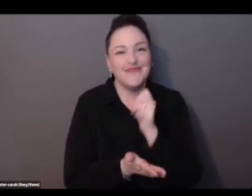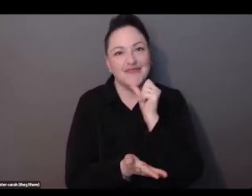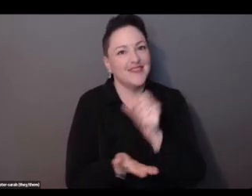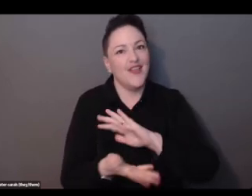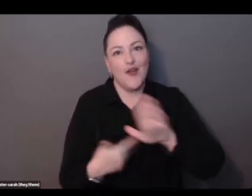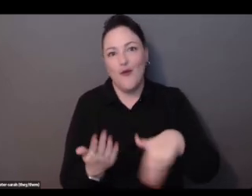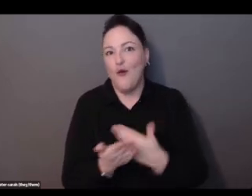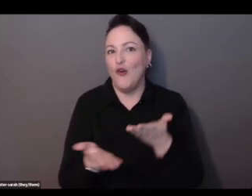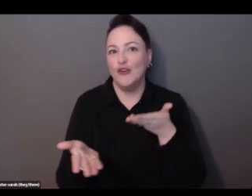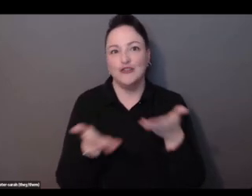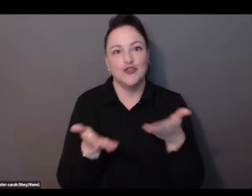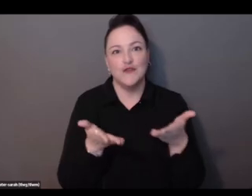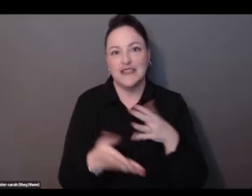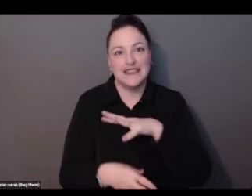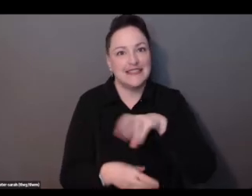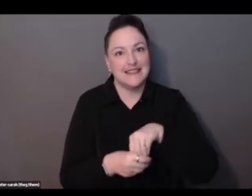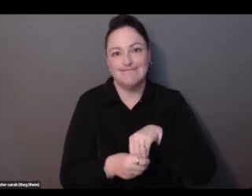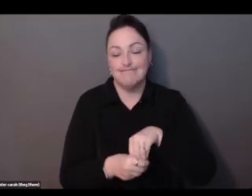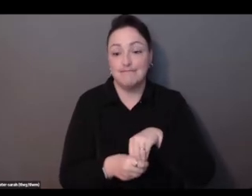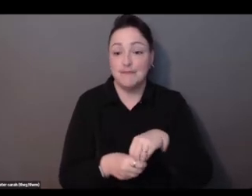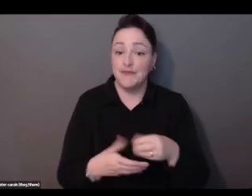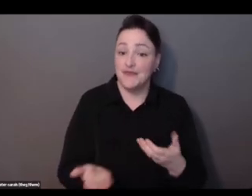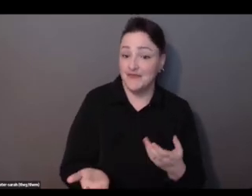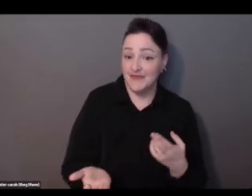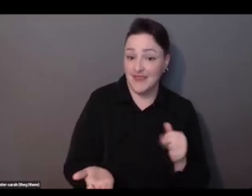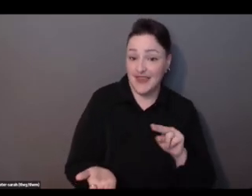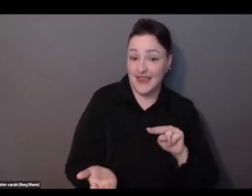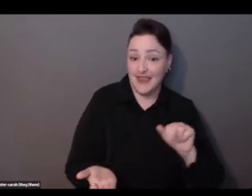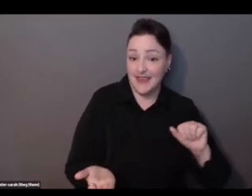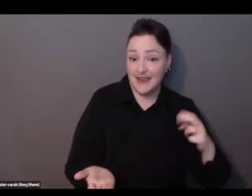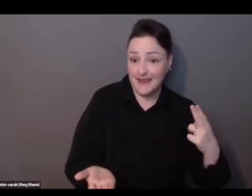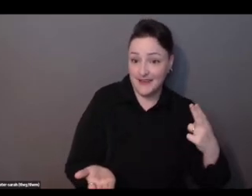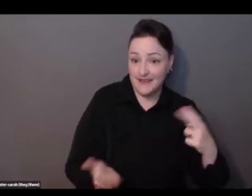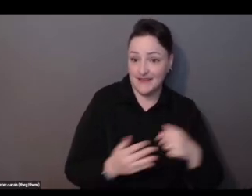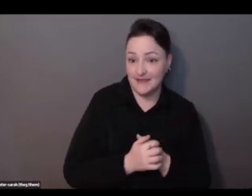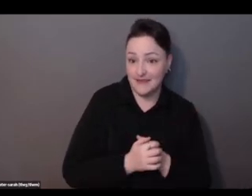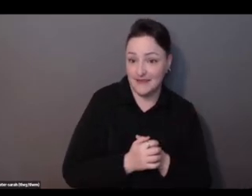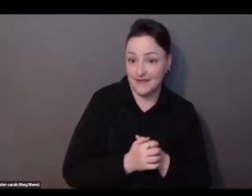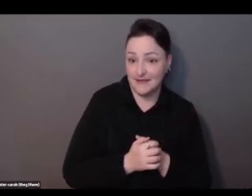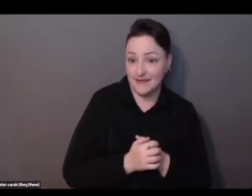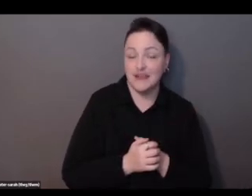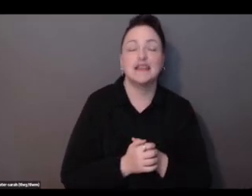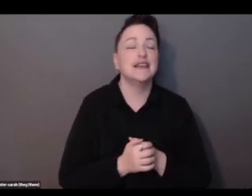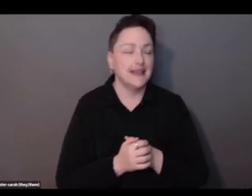I don't know, Hannah, if you want to add anything. I'll just even broaden that further.